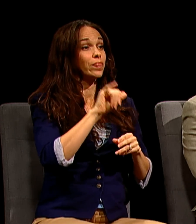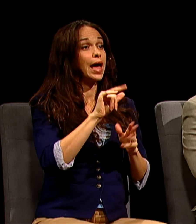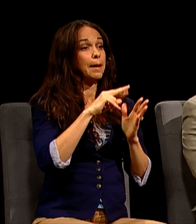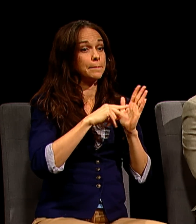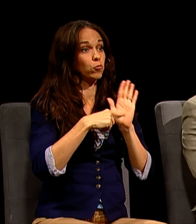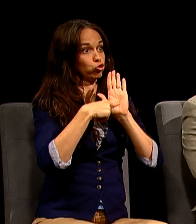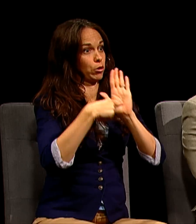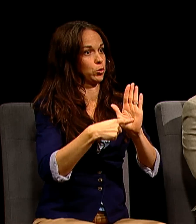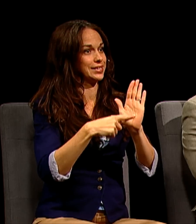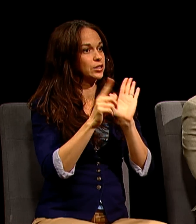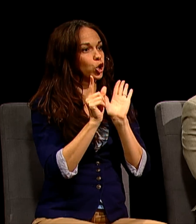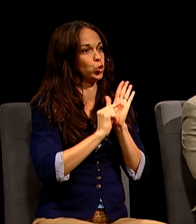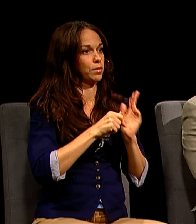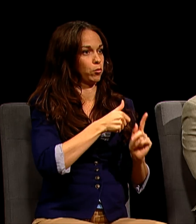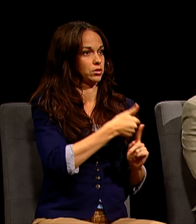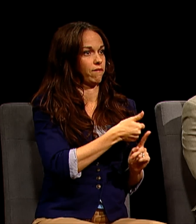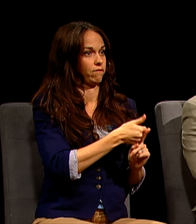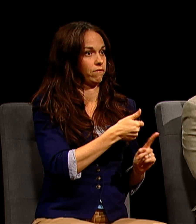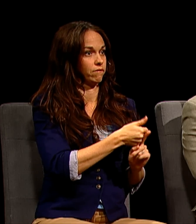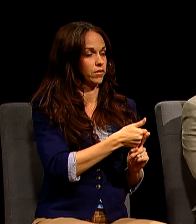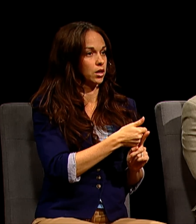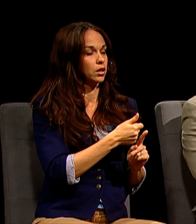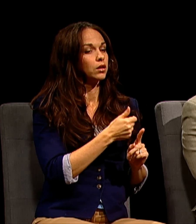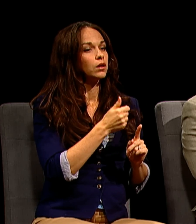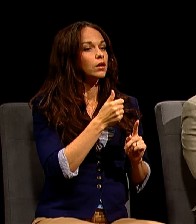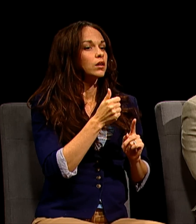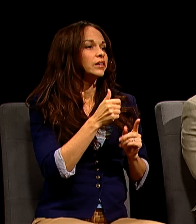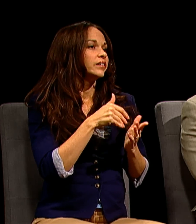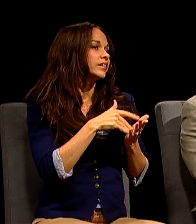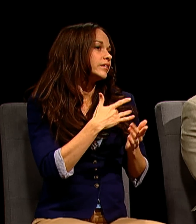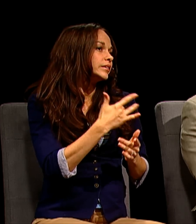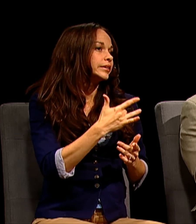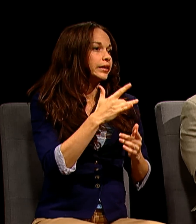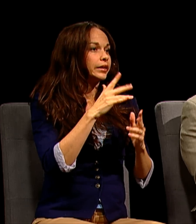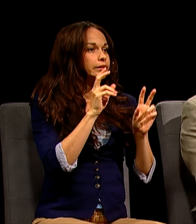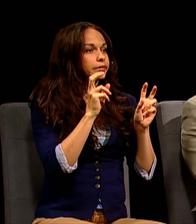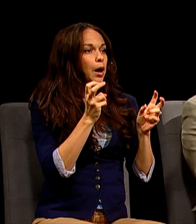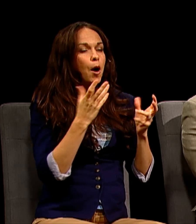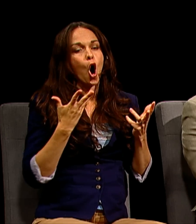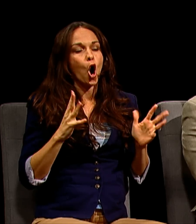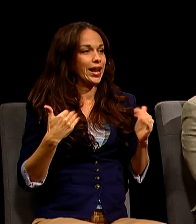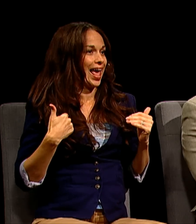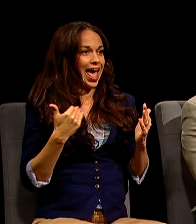You know frequently it's on a topic were we've already had a position that were just carrying that forward.